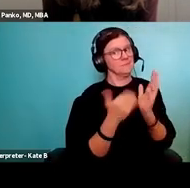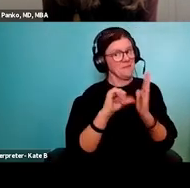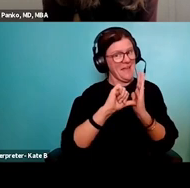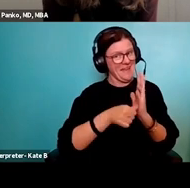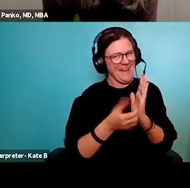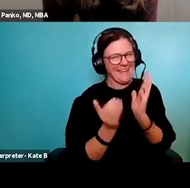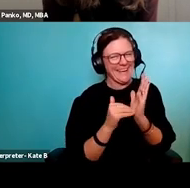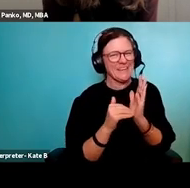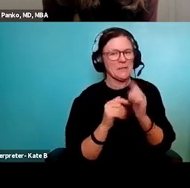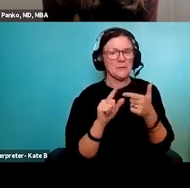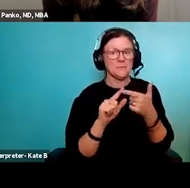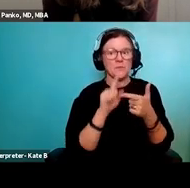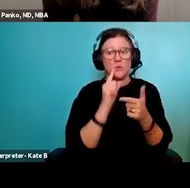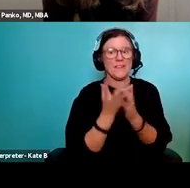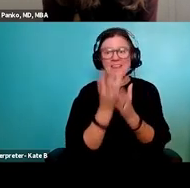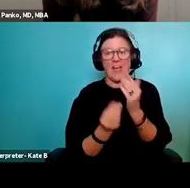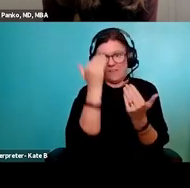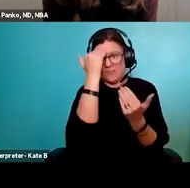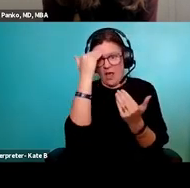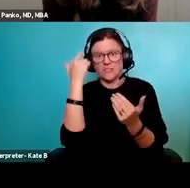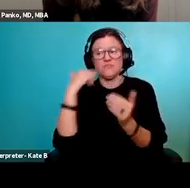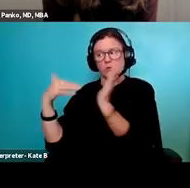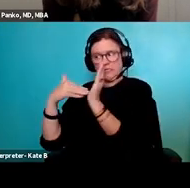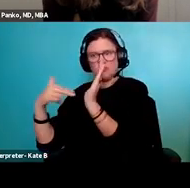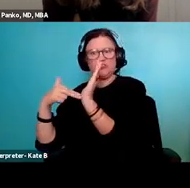it again. There is a real lack of knowledge on the part of healthcare providers, and I